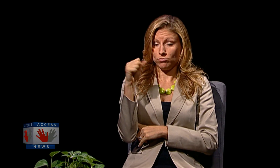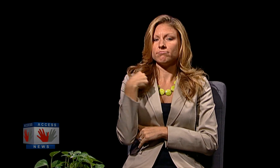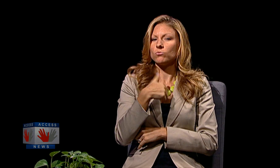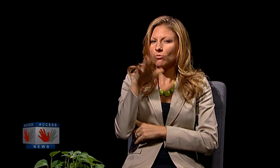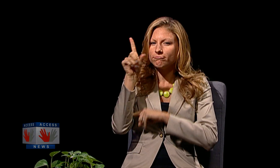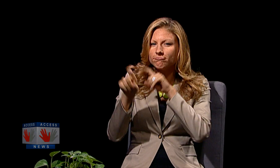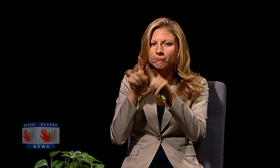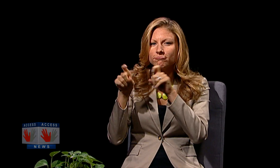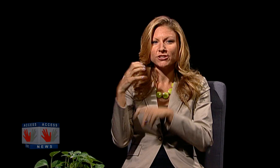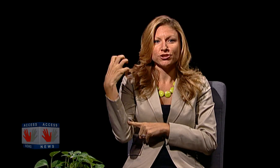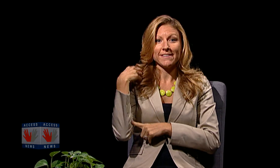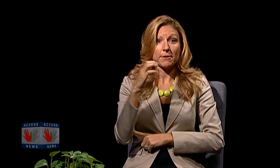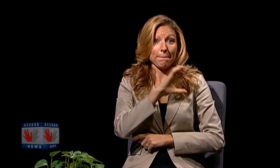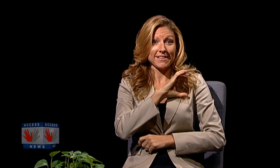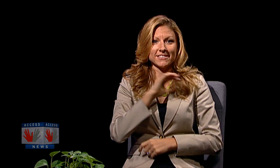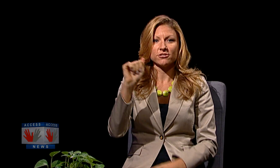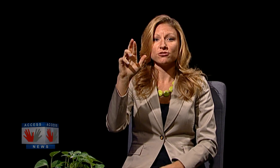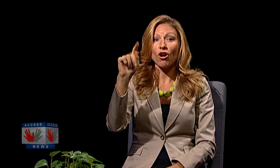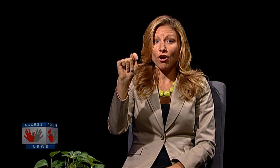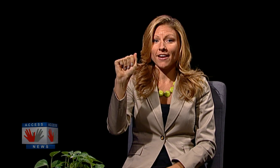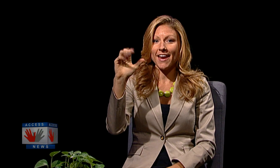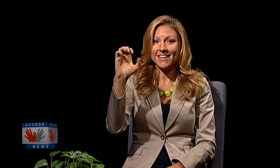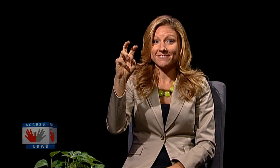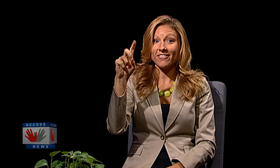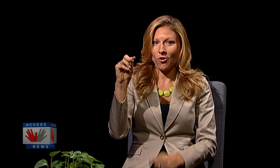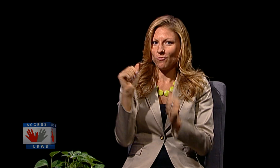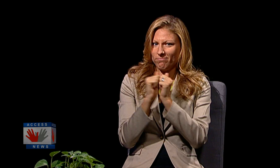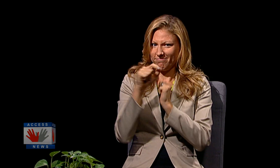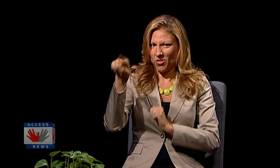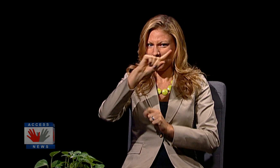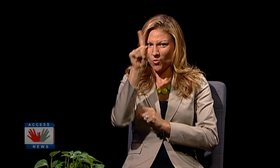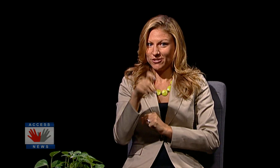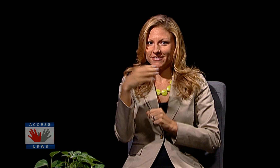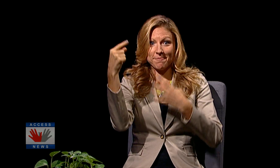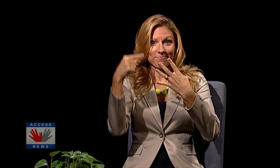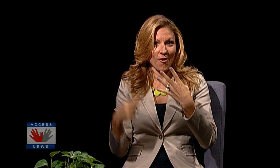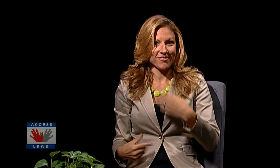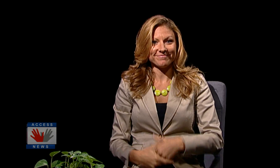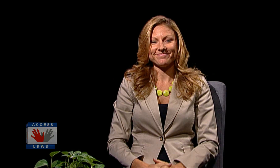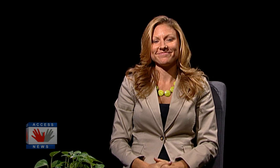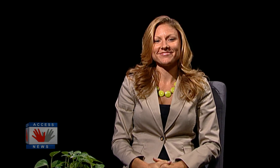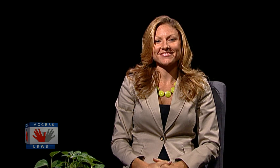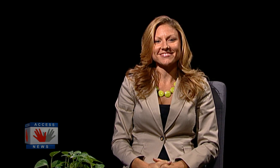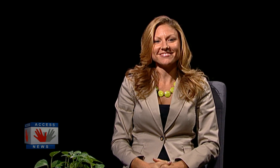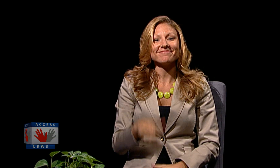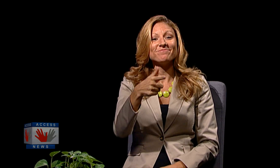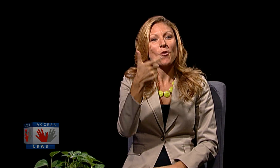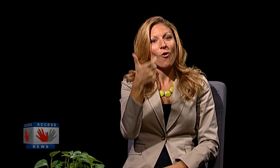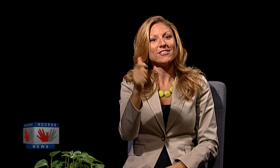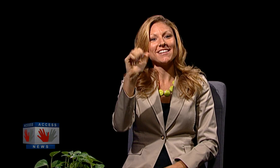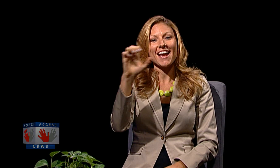TODAY ON ACCESS NEWS, WE'LL BE ASKING THE CHIEF OF POLICE, CHIEF ART ACEVEDO THOSE QUESTIONS AND MORE.